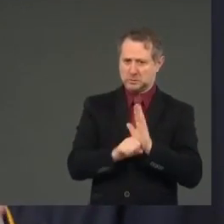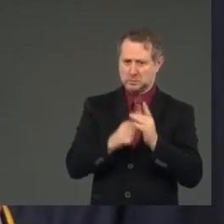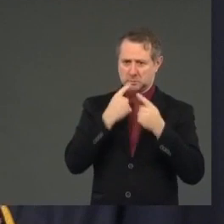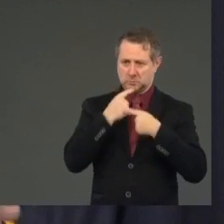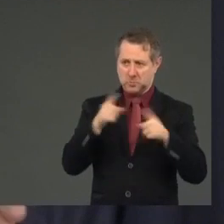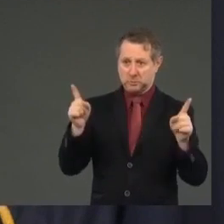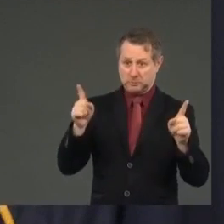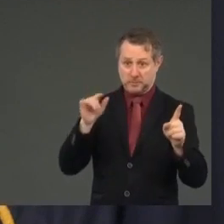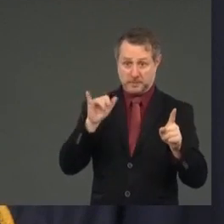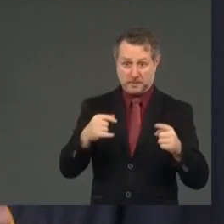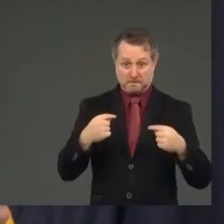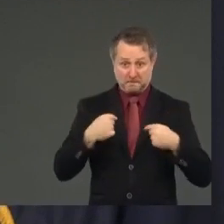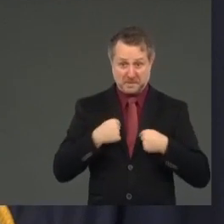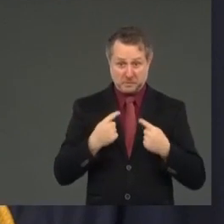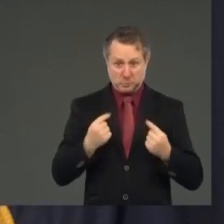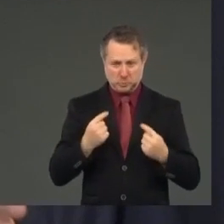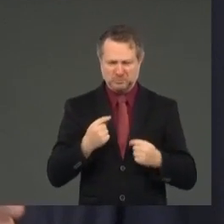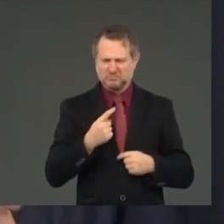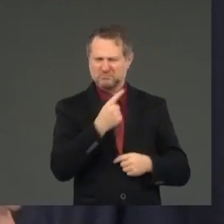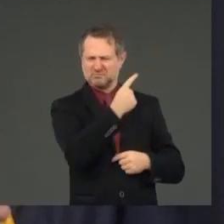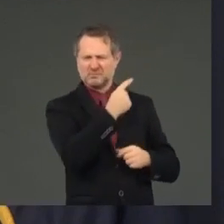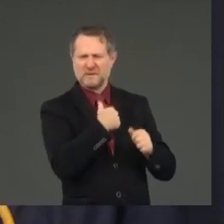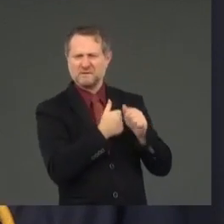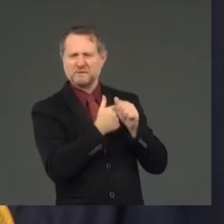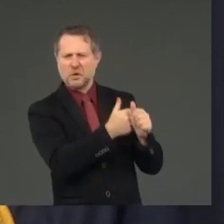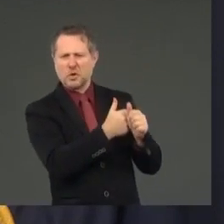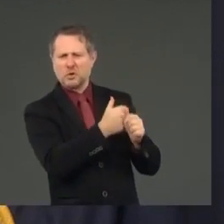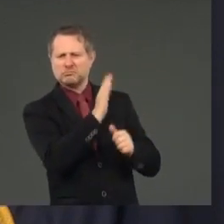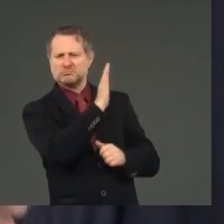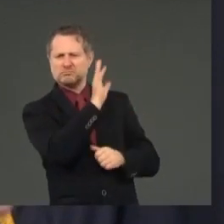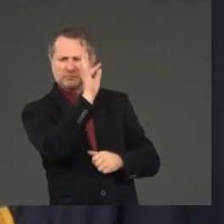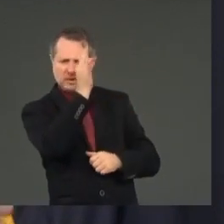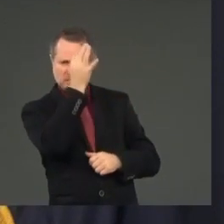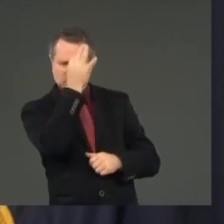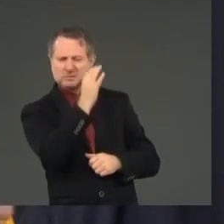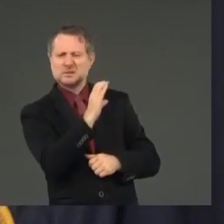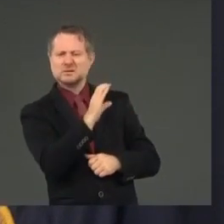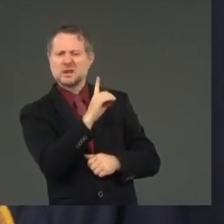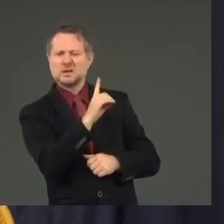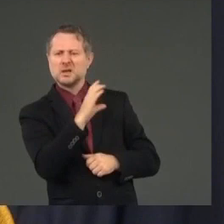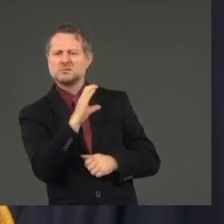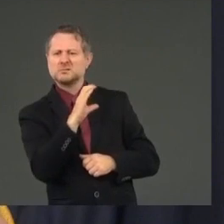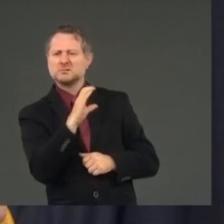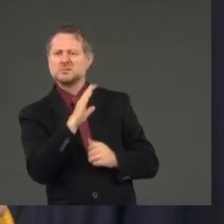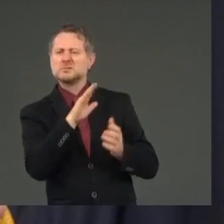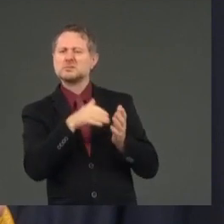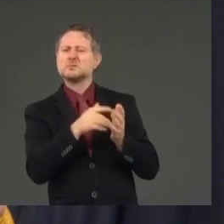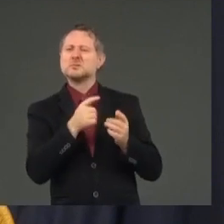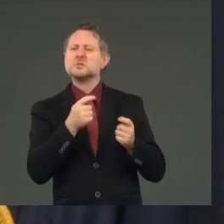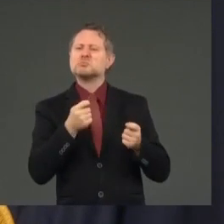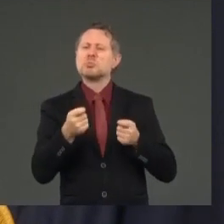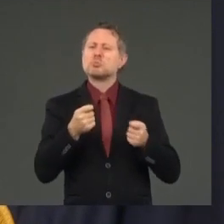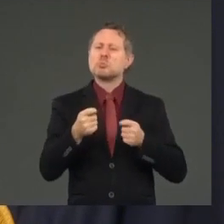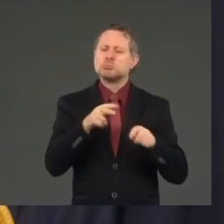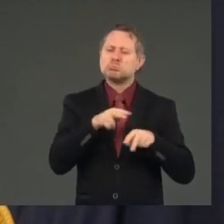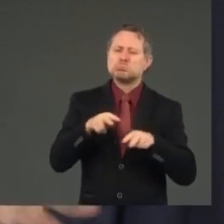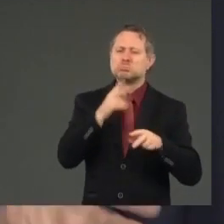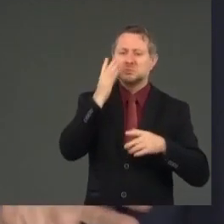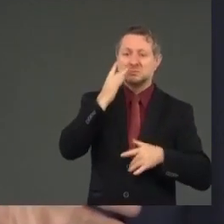YOUR FIRST POINT, WHY DID THE STATE DO THAT.